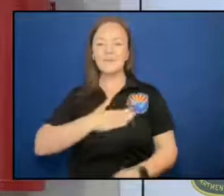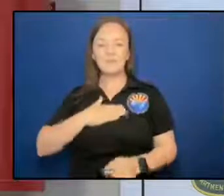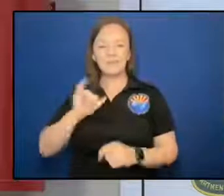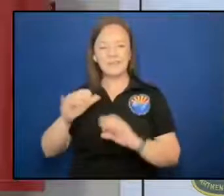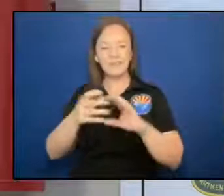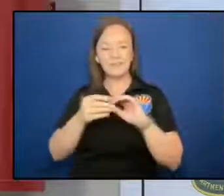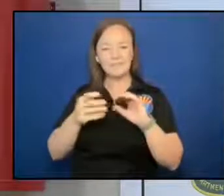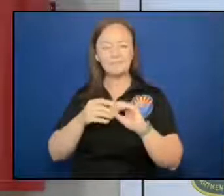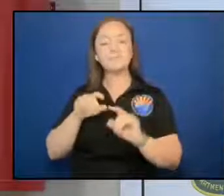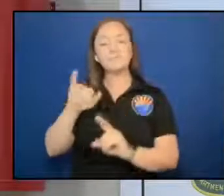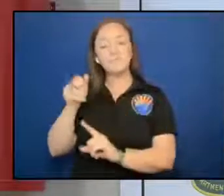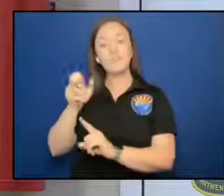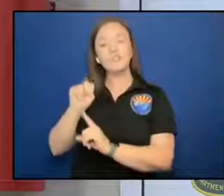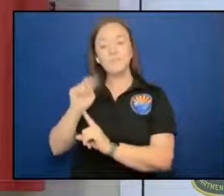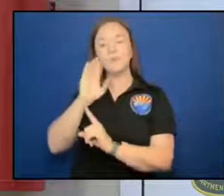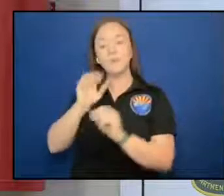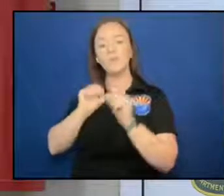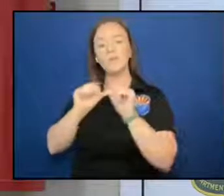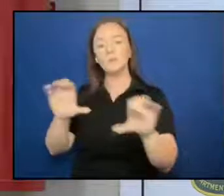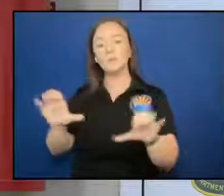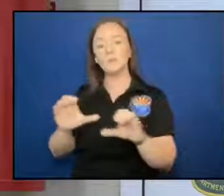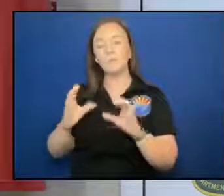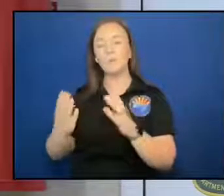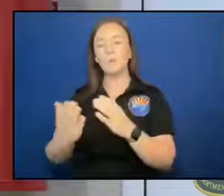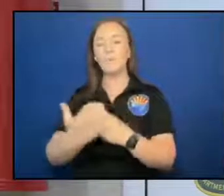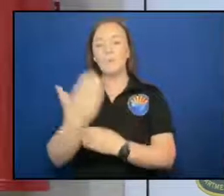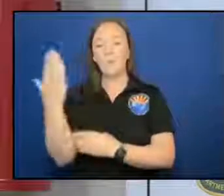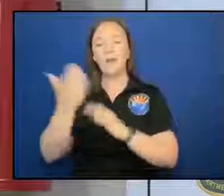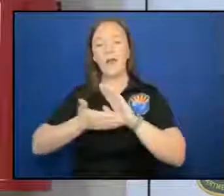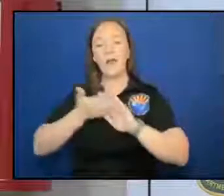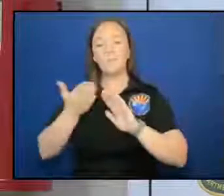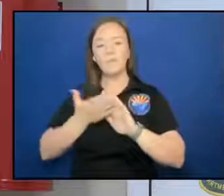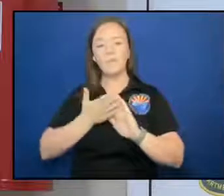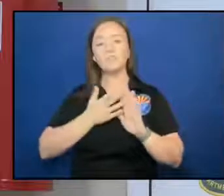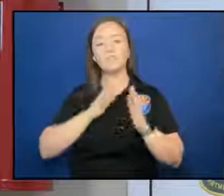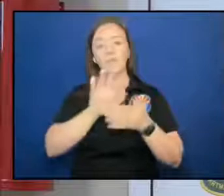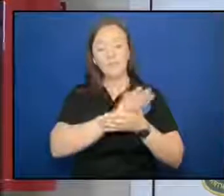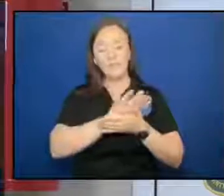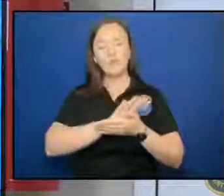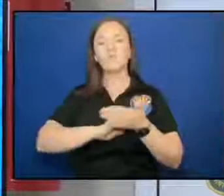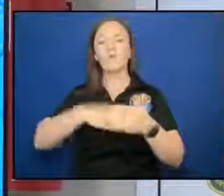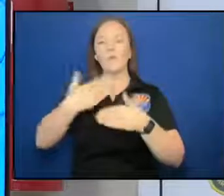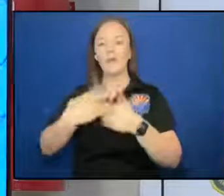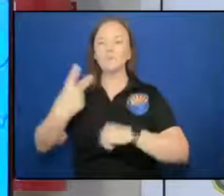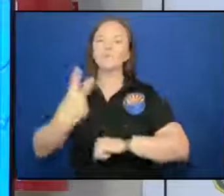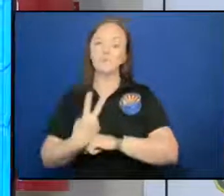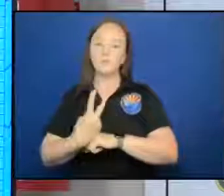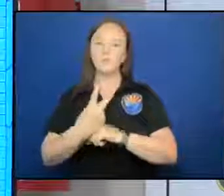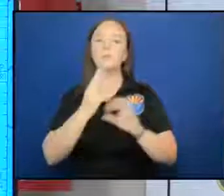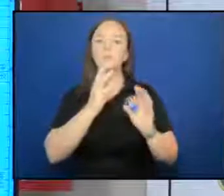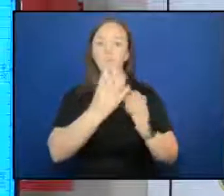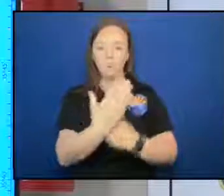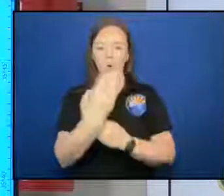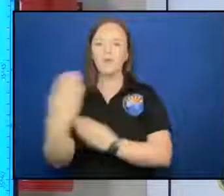HEY GOOD EVENING EVERYBODY AND SO I WILL GO BACKWARDS SO I WILL START WITH THE MAP AND END WITH MY BOOK. AND SO WITH THAT, CARL TOUCHED ON IT,